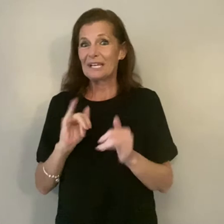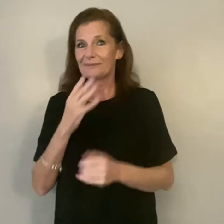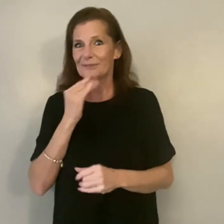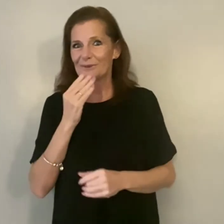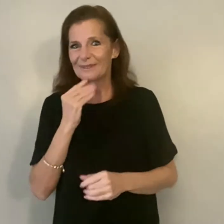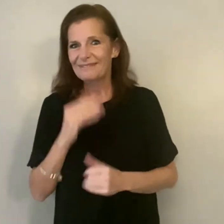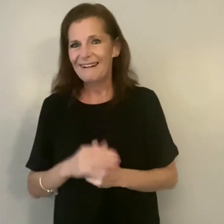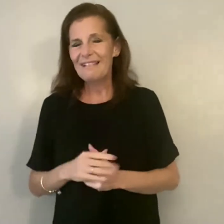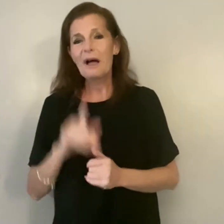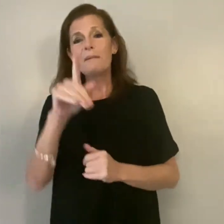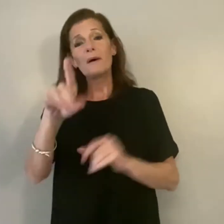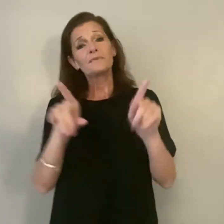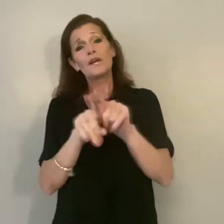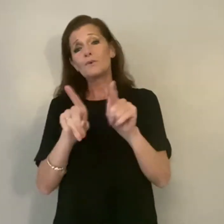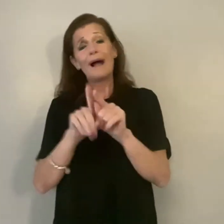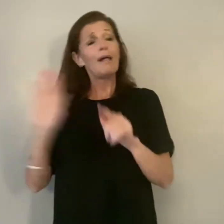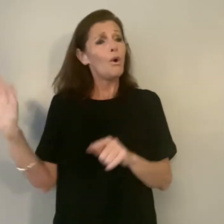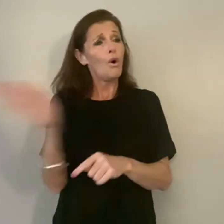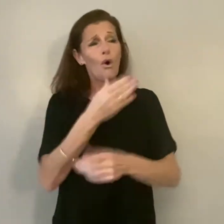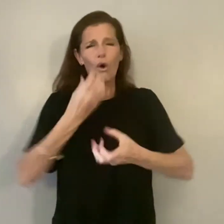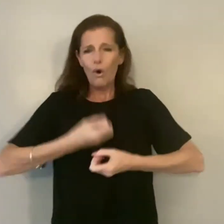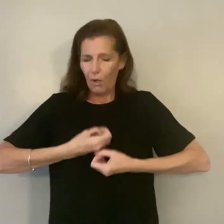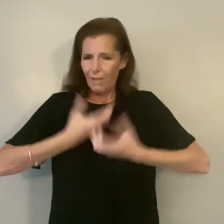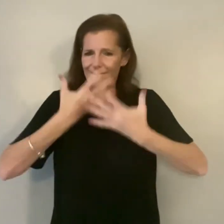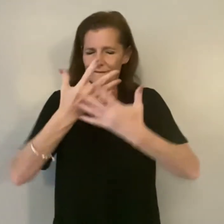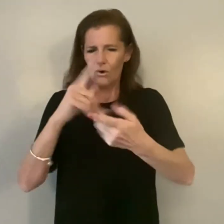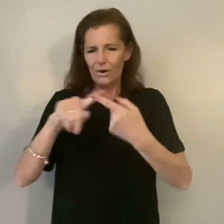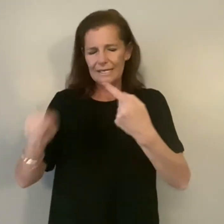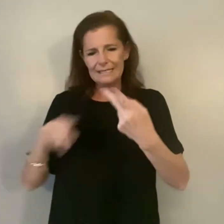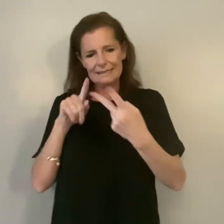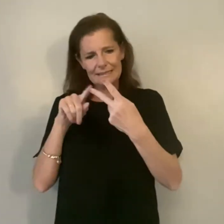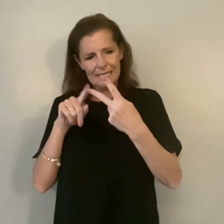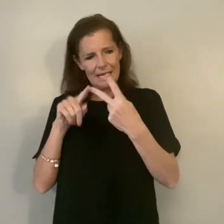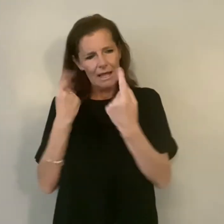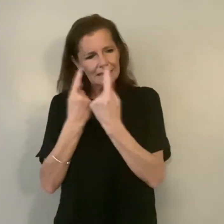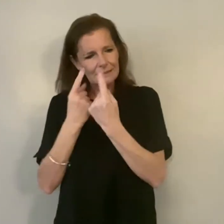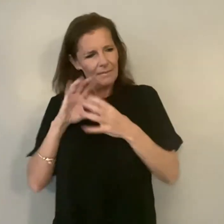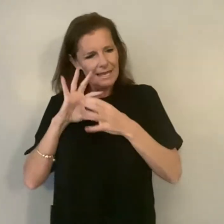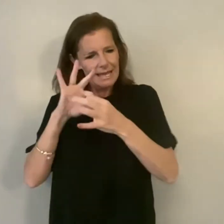I think, alongside that everybody has a voice that's... There's something around the culture,